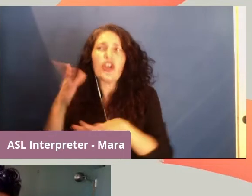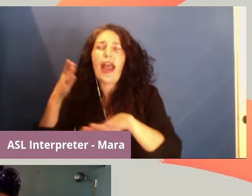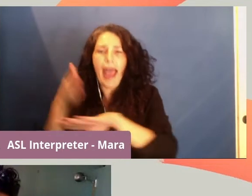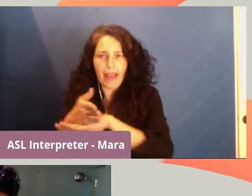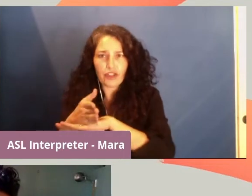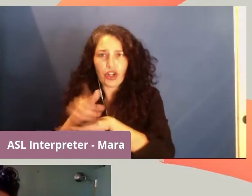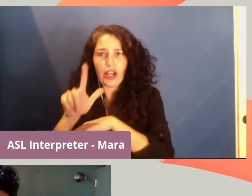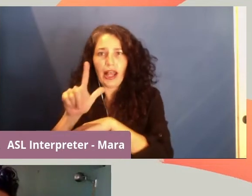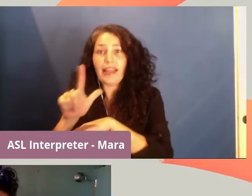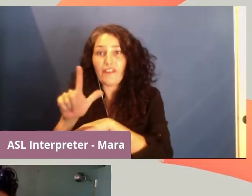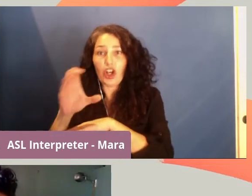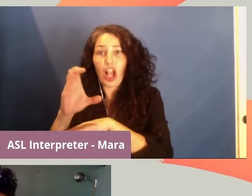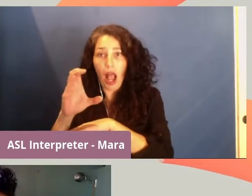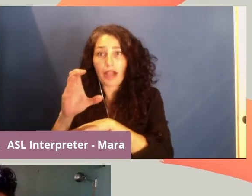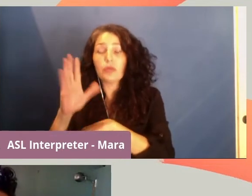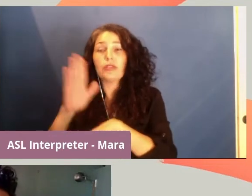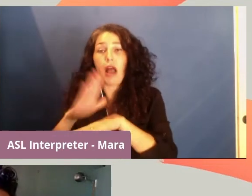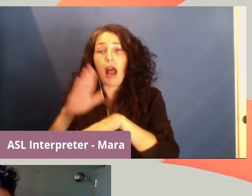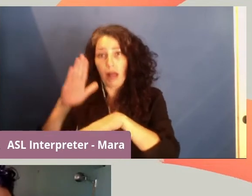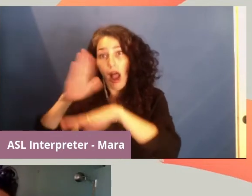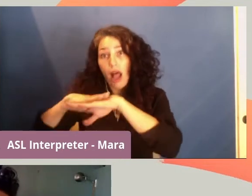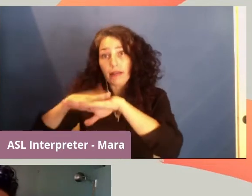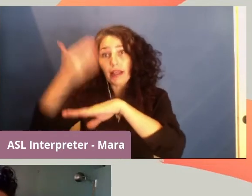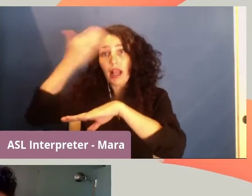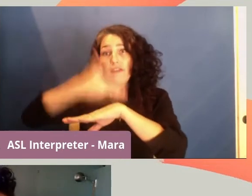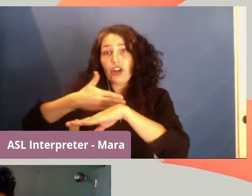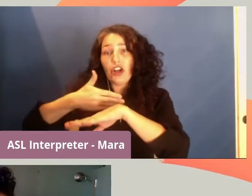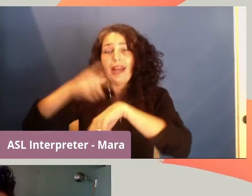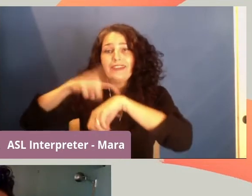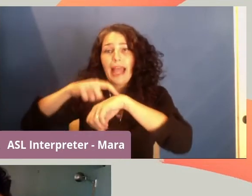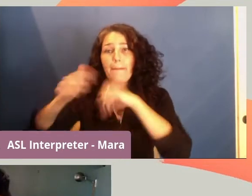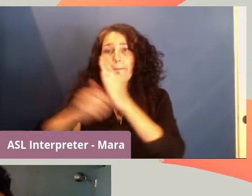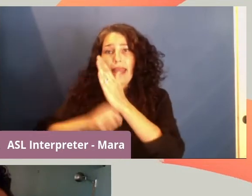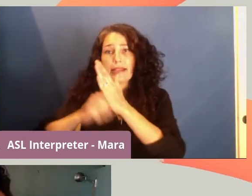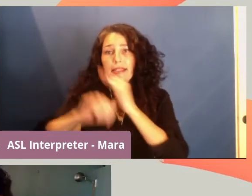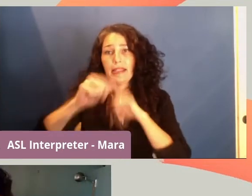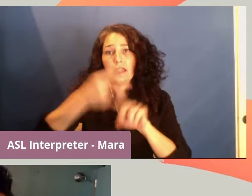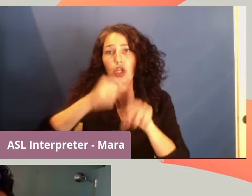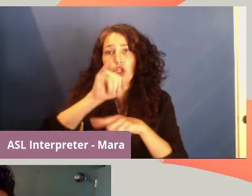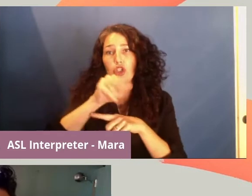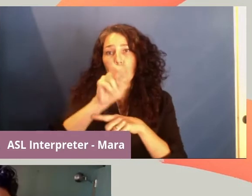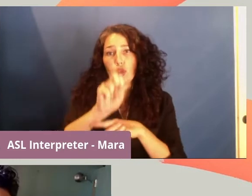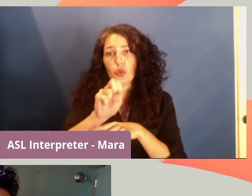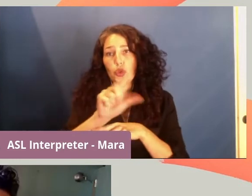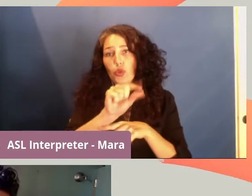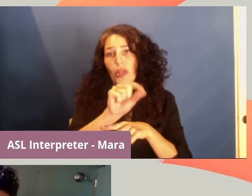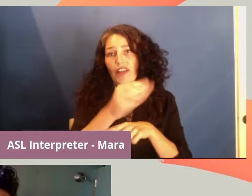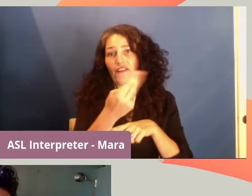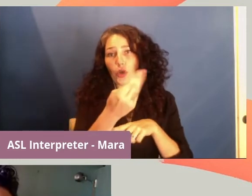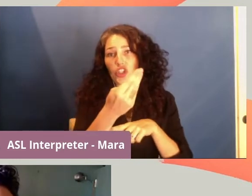was on the cover of "Time" magazine, and that was June, 2014, and she was the first openly trans woman to be on the cover.